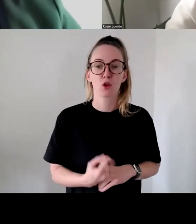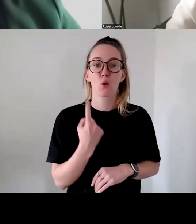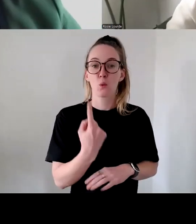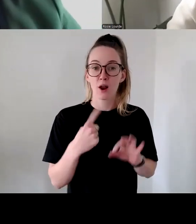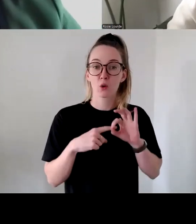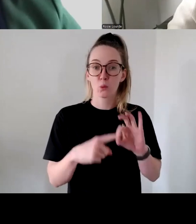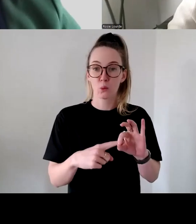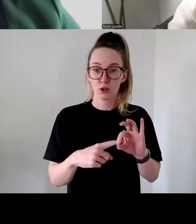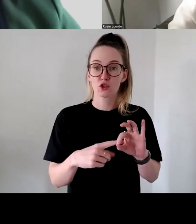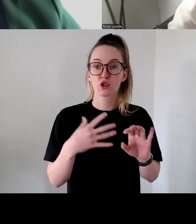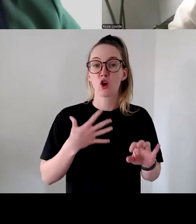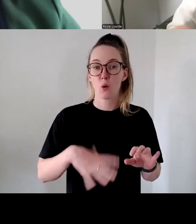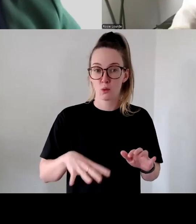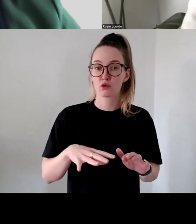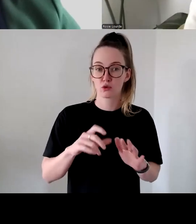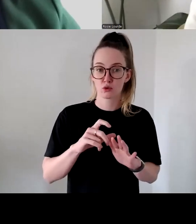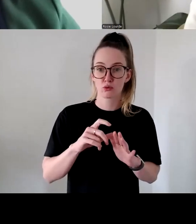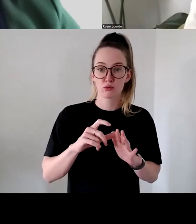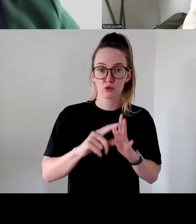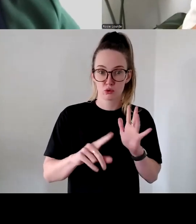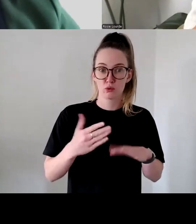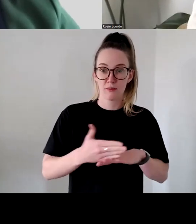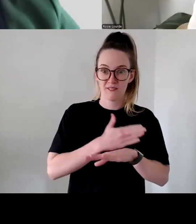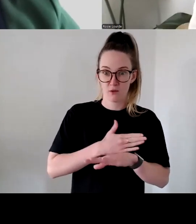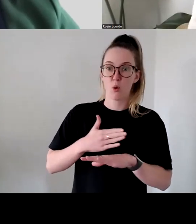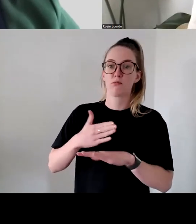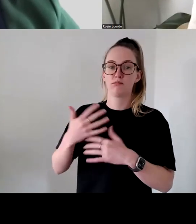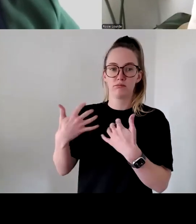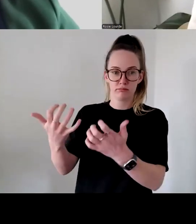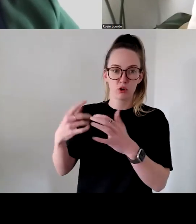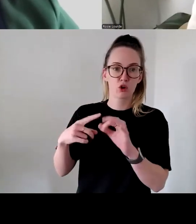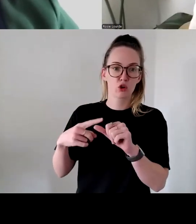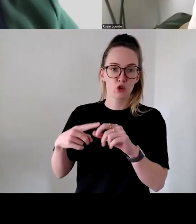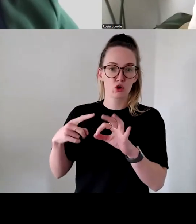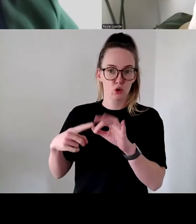participant questions. We've mentioned a number of times that people often do